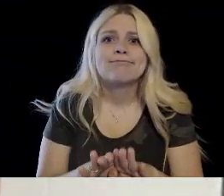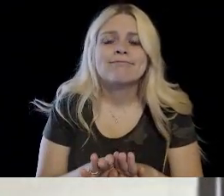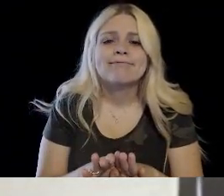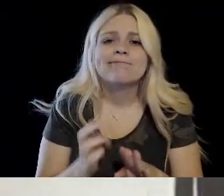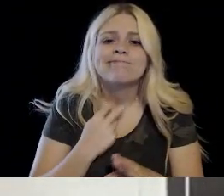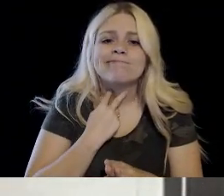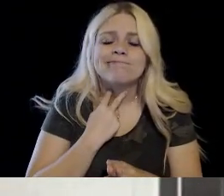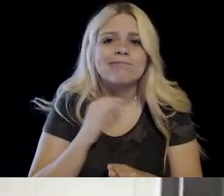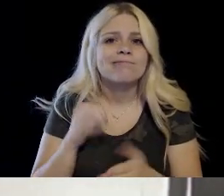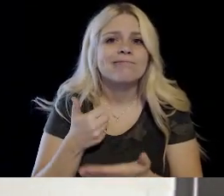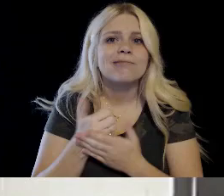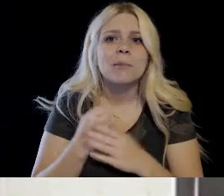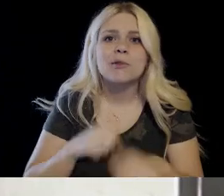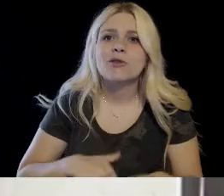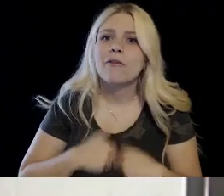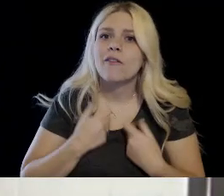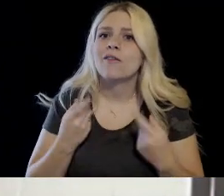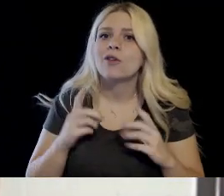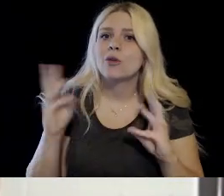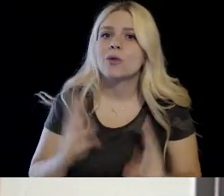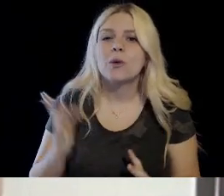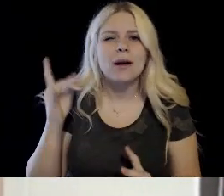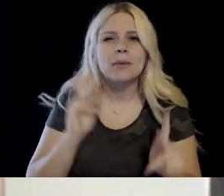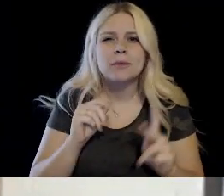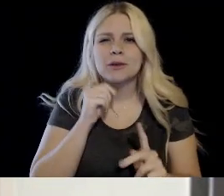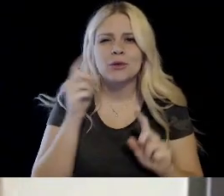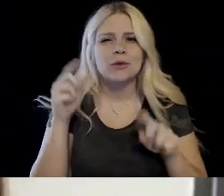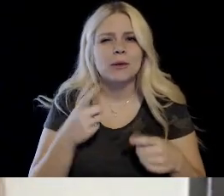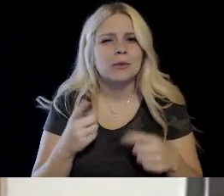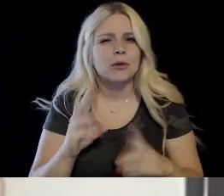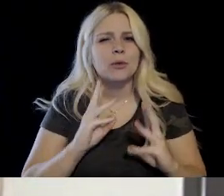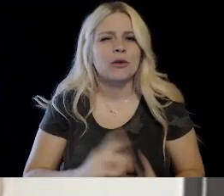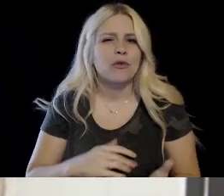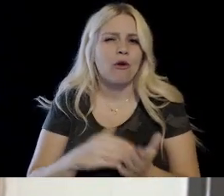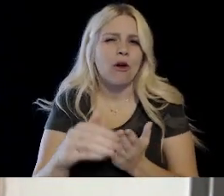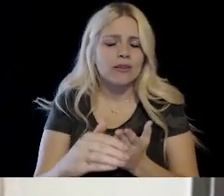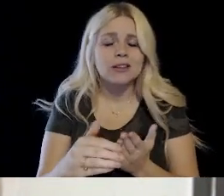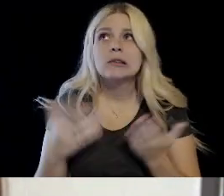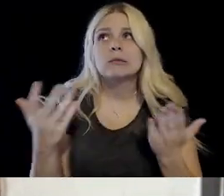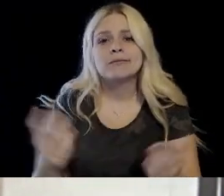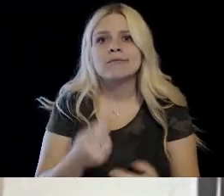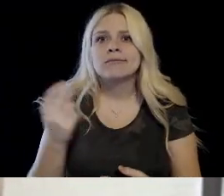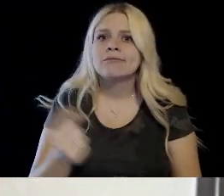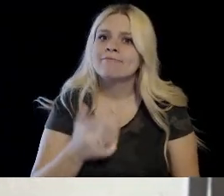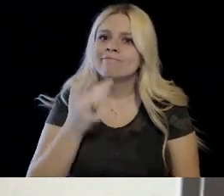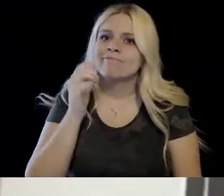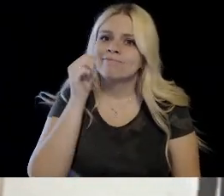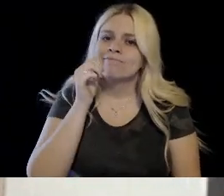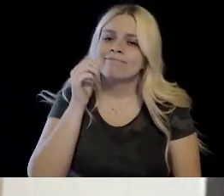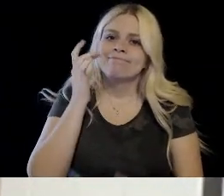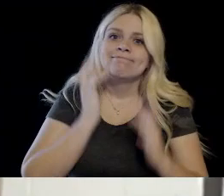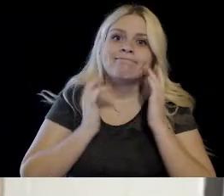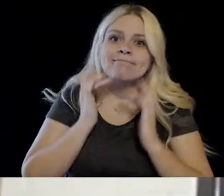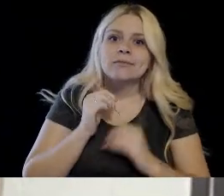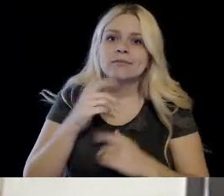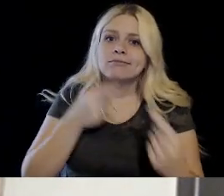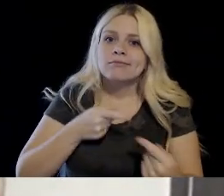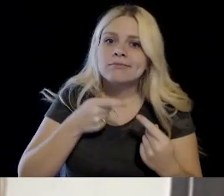winter when our attendance drops a bit, as well. So, it's a great time to support your zoo. And, because so many of you had your field trips cancelled, that's why we're doing